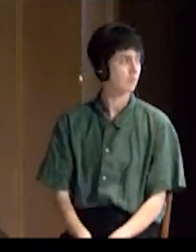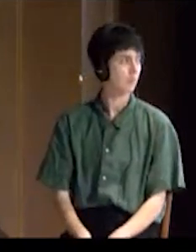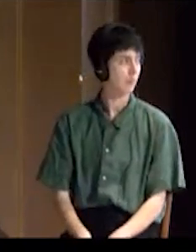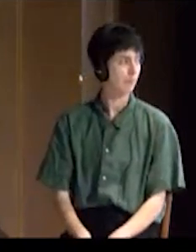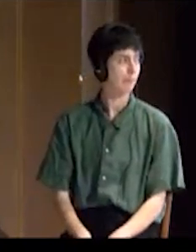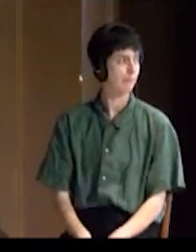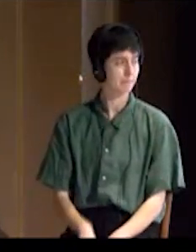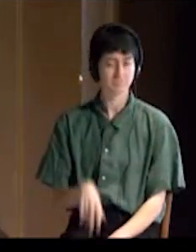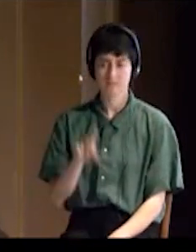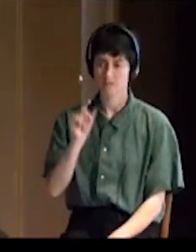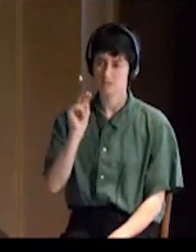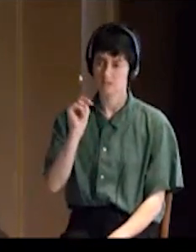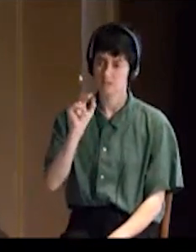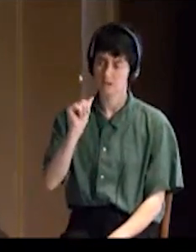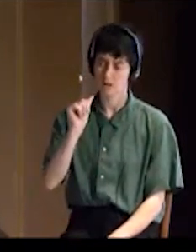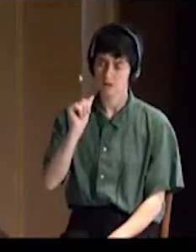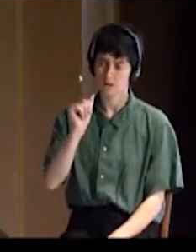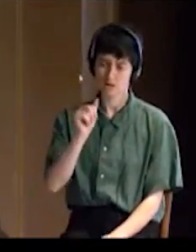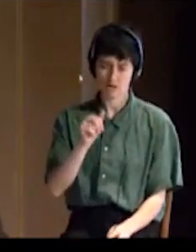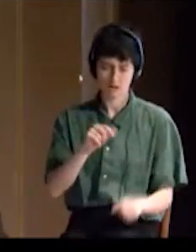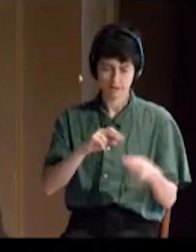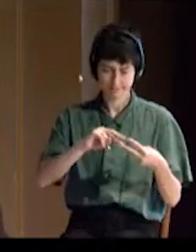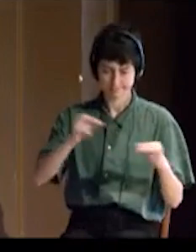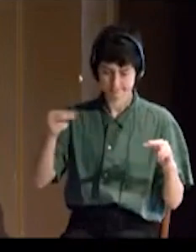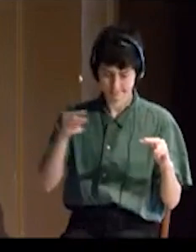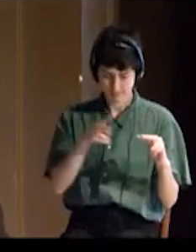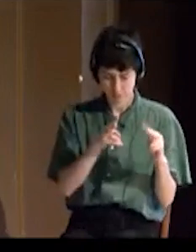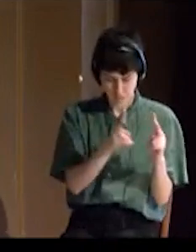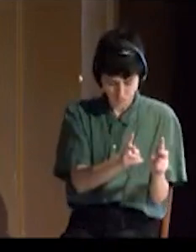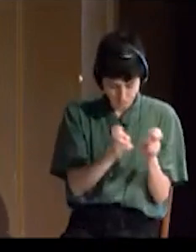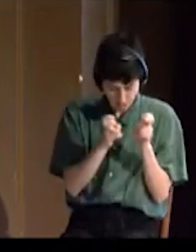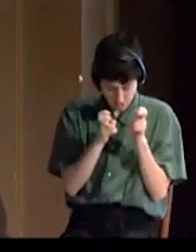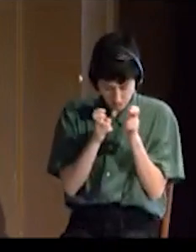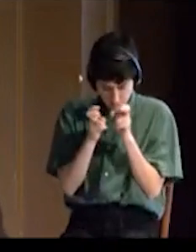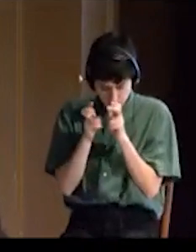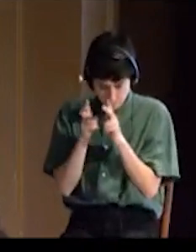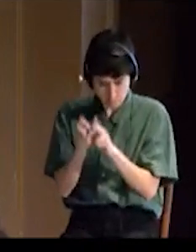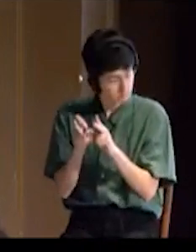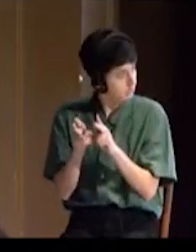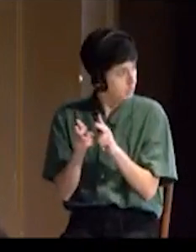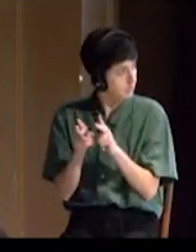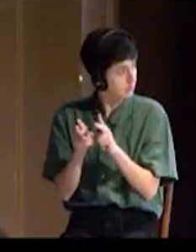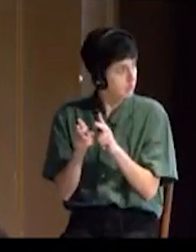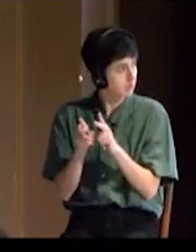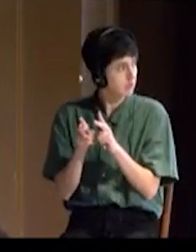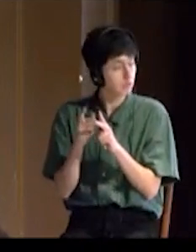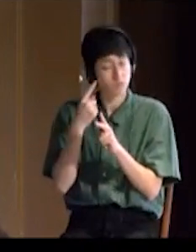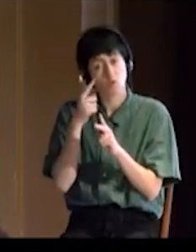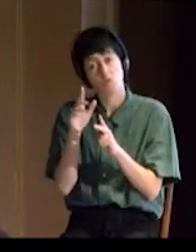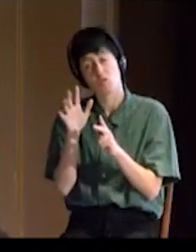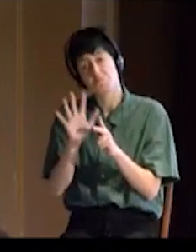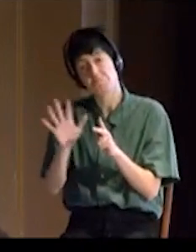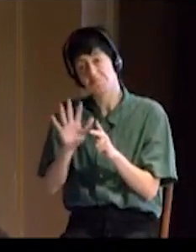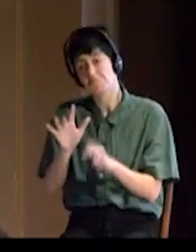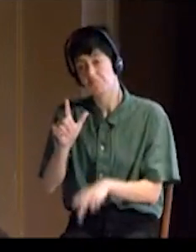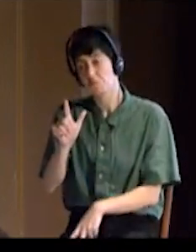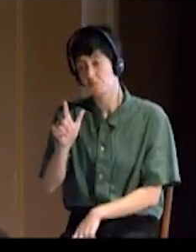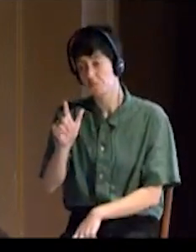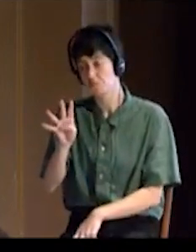the one that I use for the genomes takes for a few samples or for 24 samples, it takes about three hours.